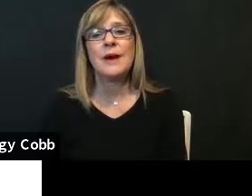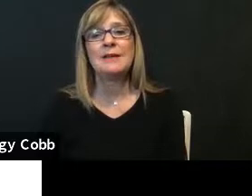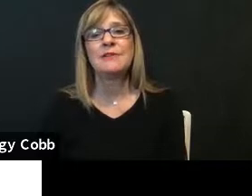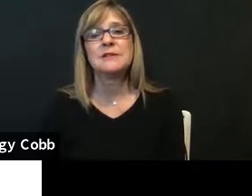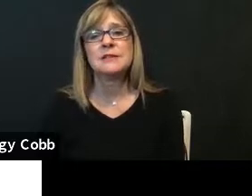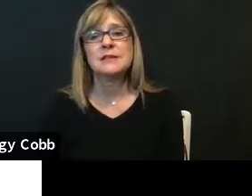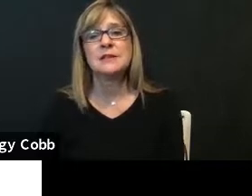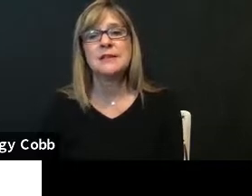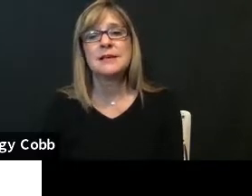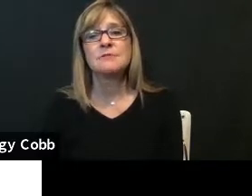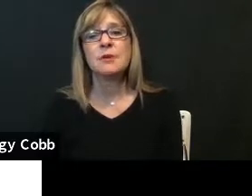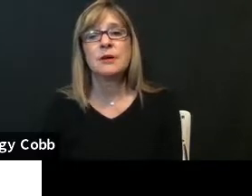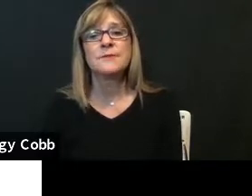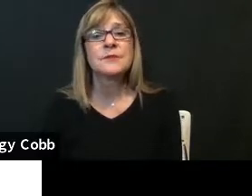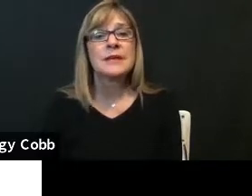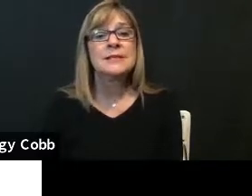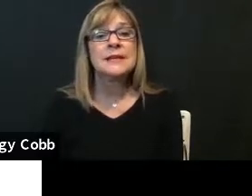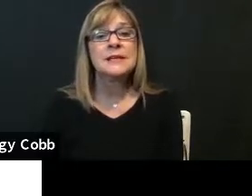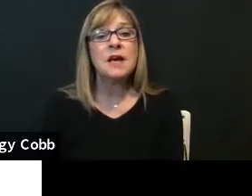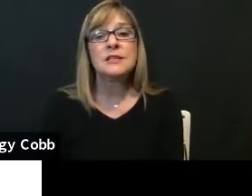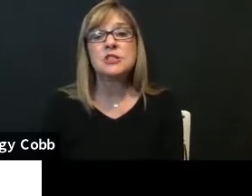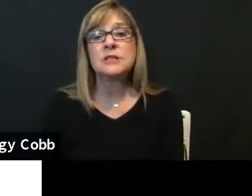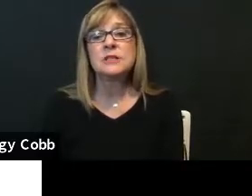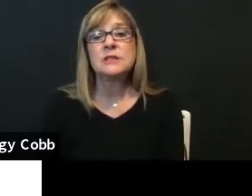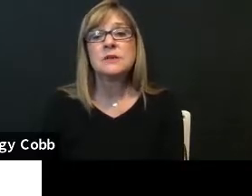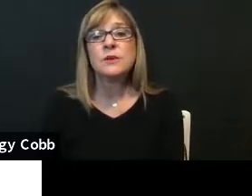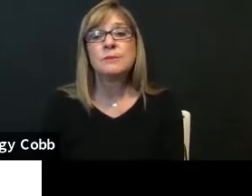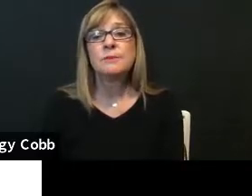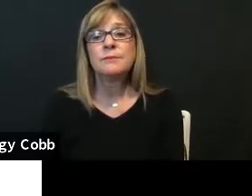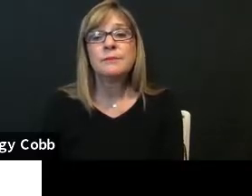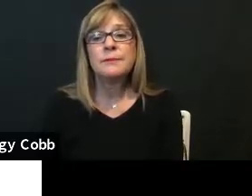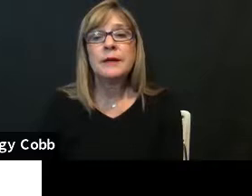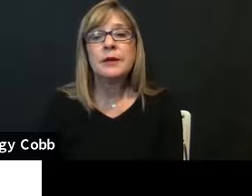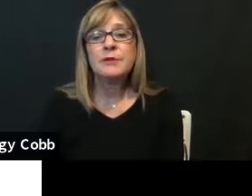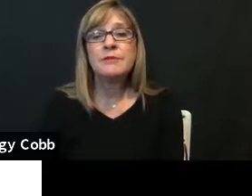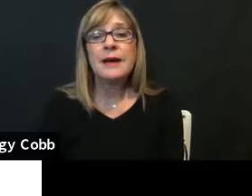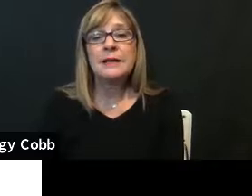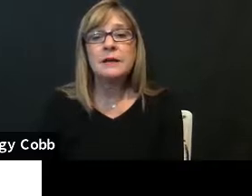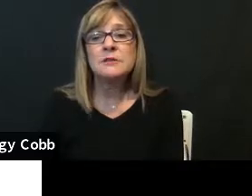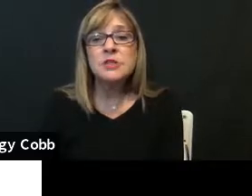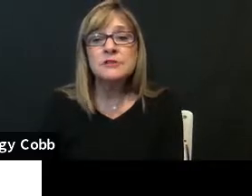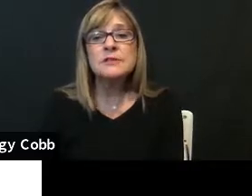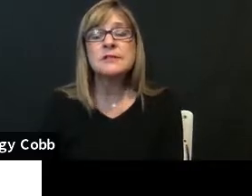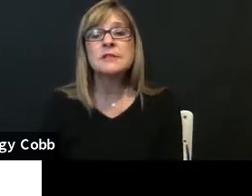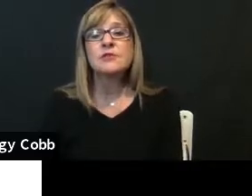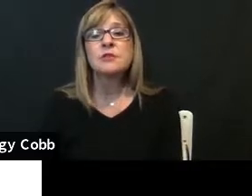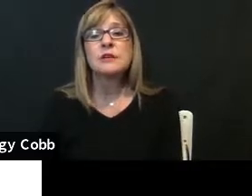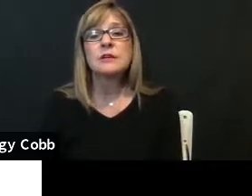so advocacy is that part. Technology, we provide services for technology systems,